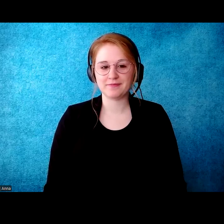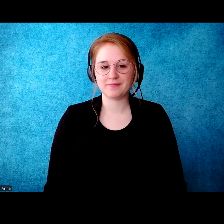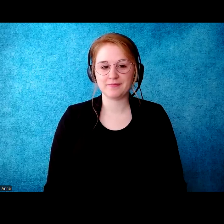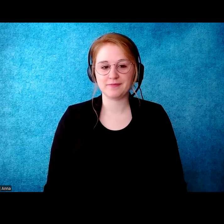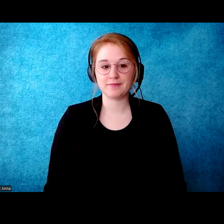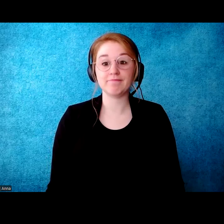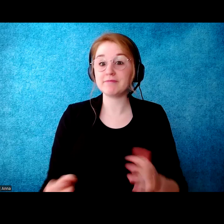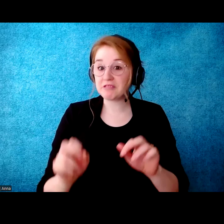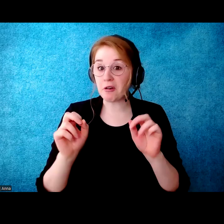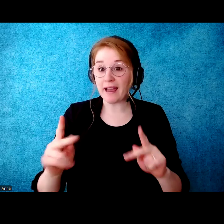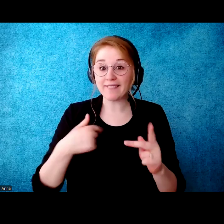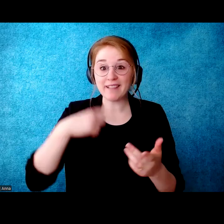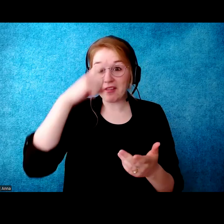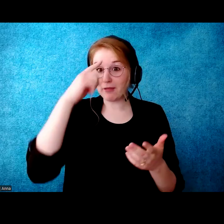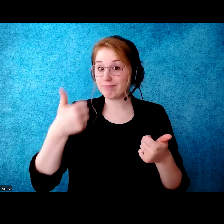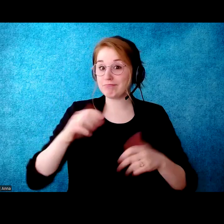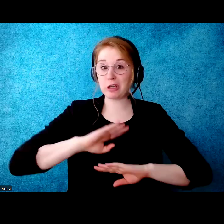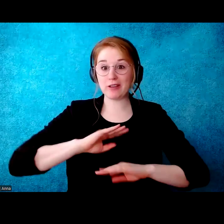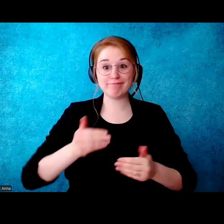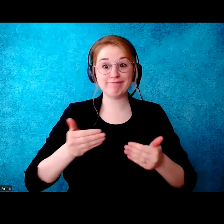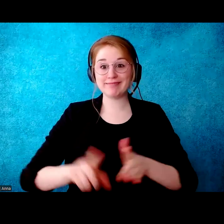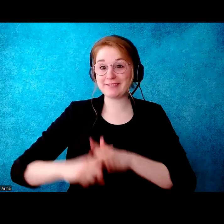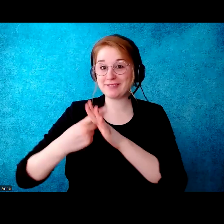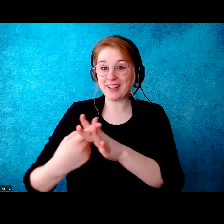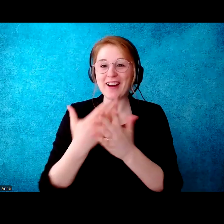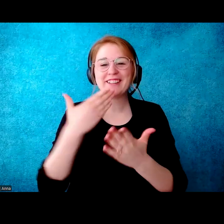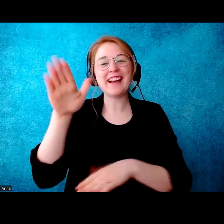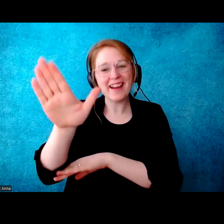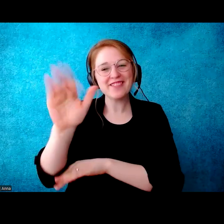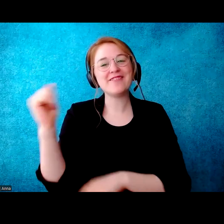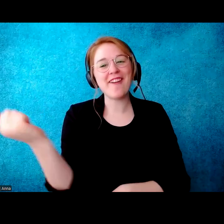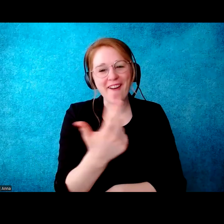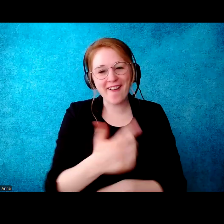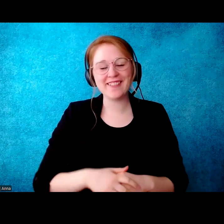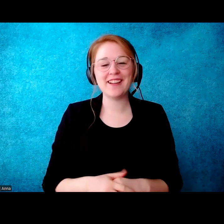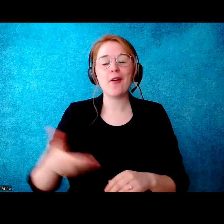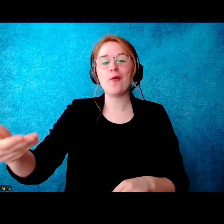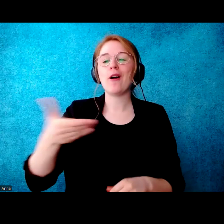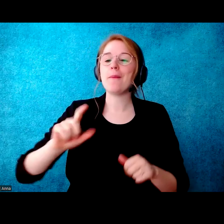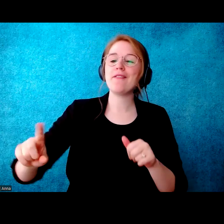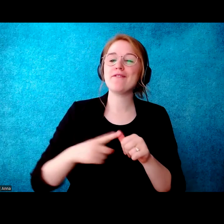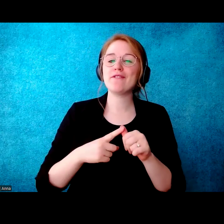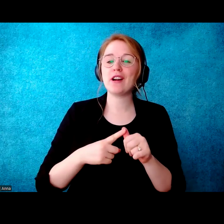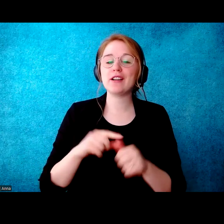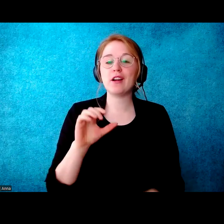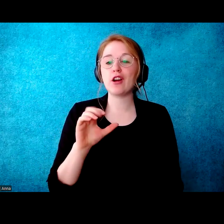Okay, I think we are good to kick off here. Good afternoon all. Welcome to our first cross peer learning collaborative